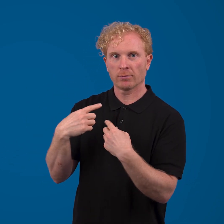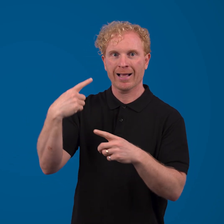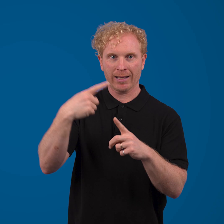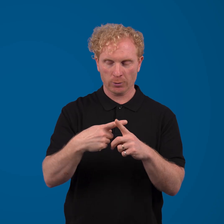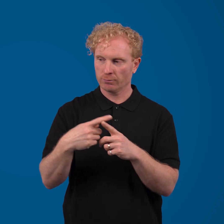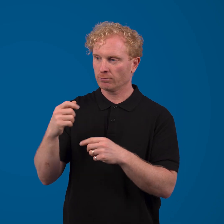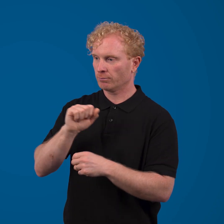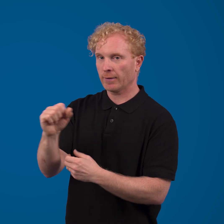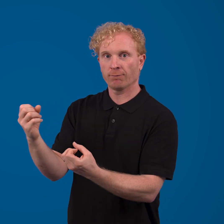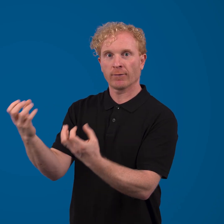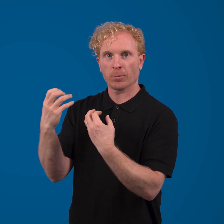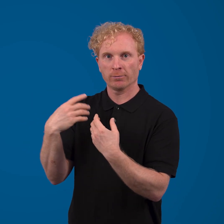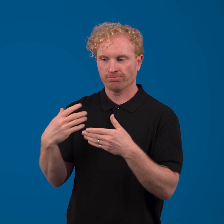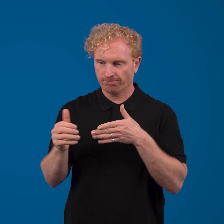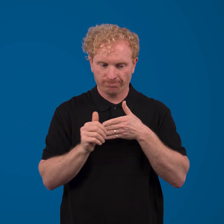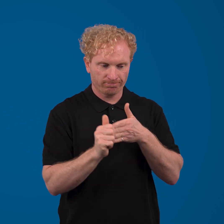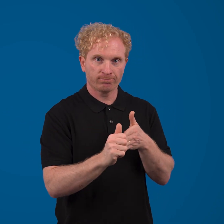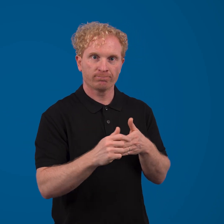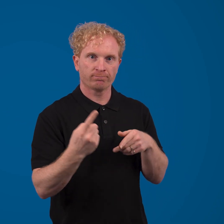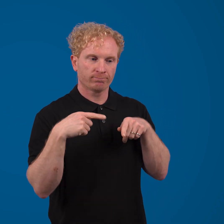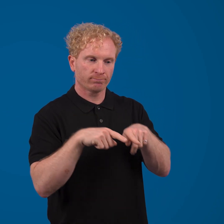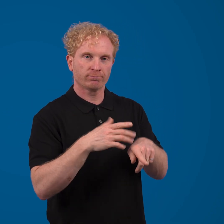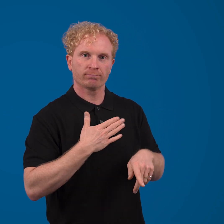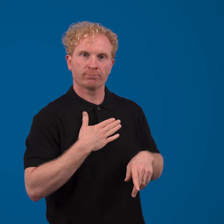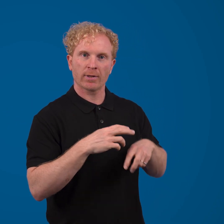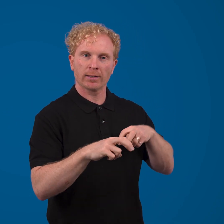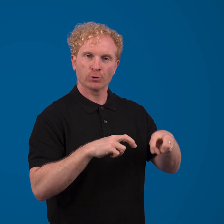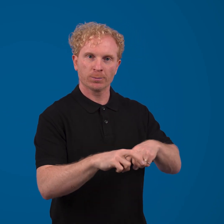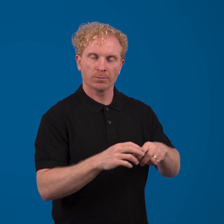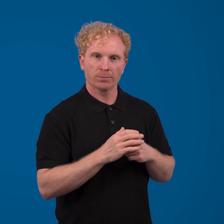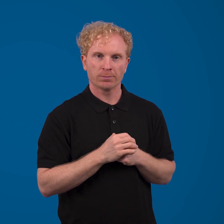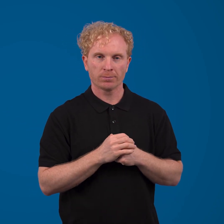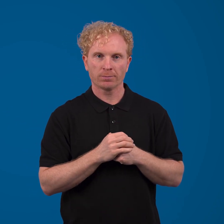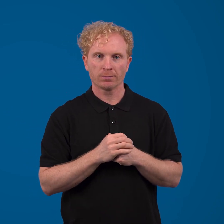and used this feedback to guide our actions.